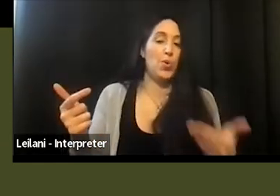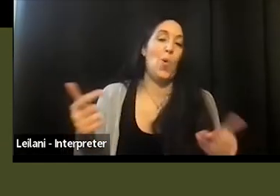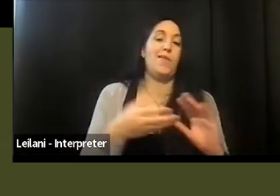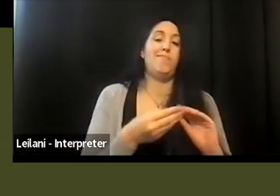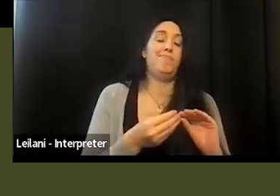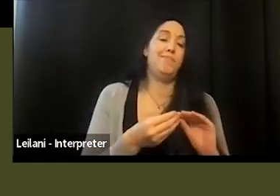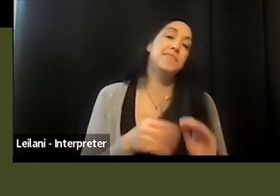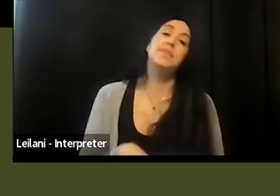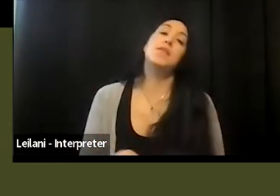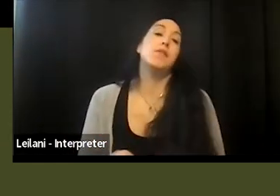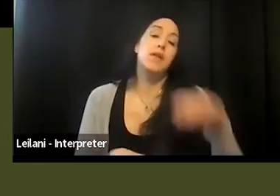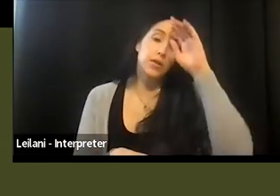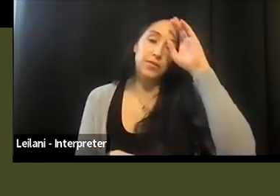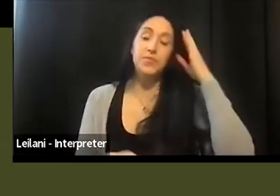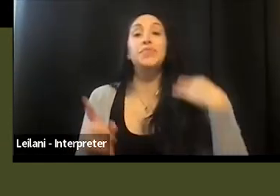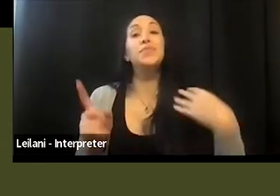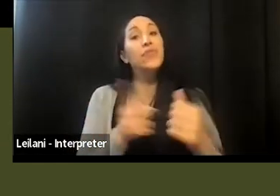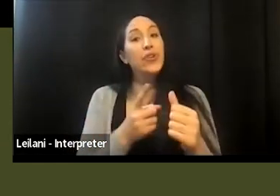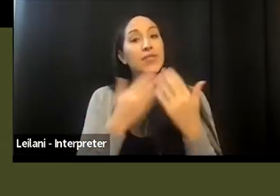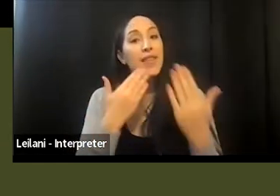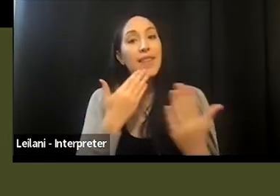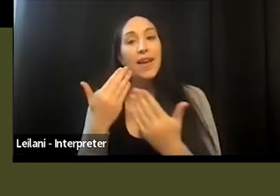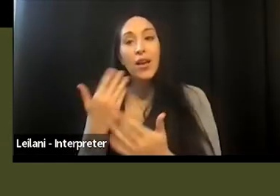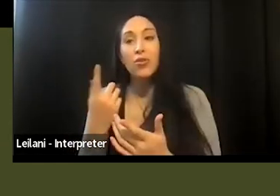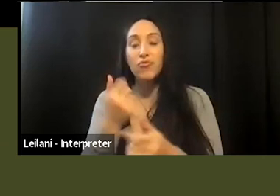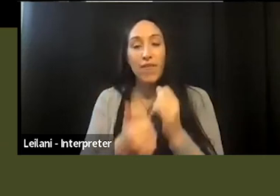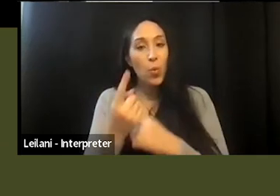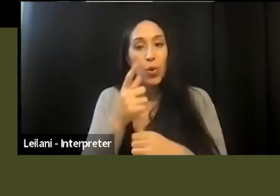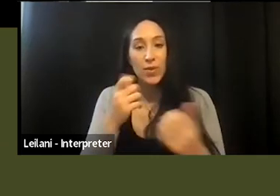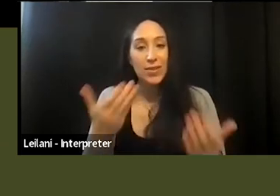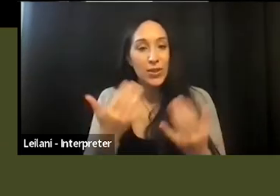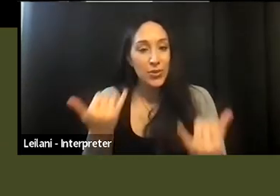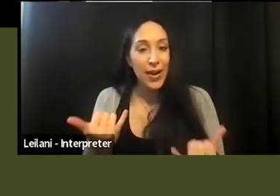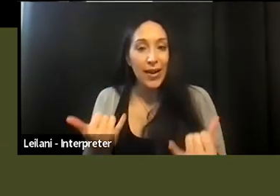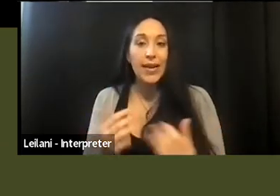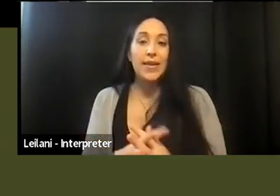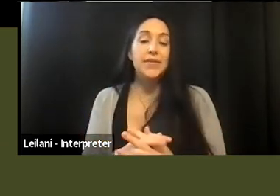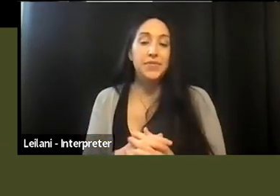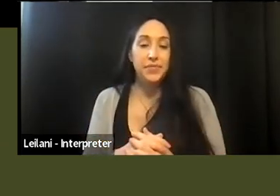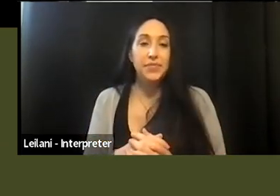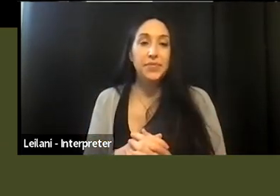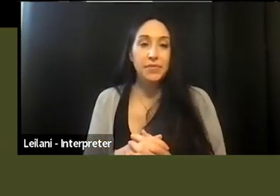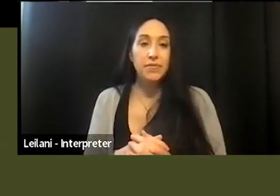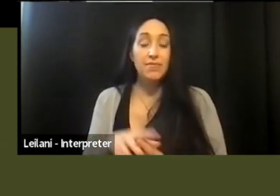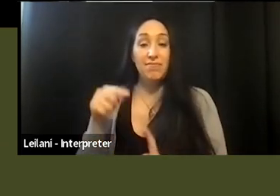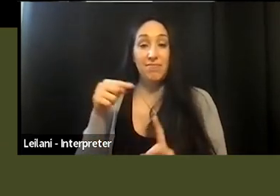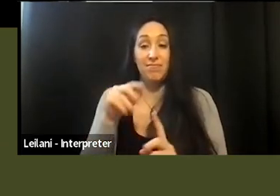First of all, thank you. And thank you to everyone who is here today. The Enable Project has been around for a while,